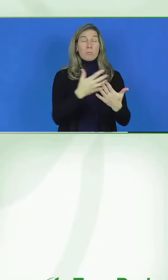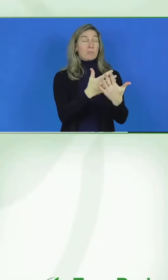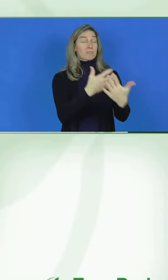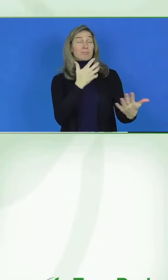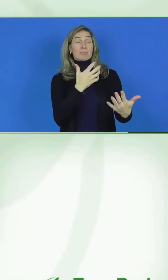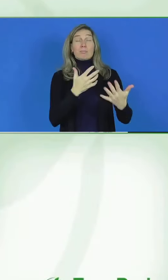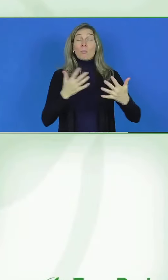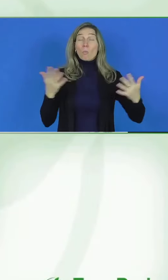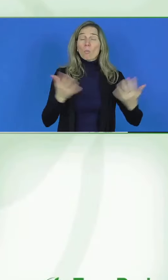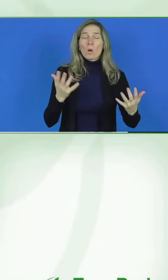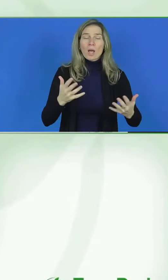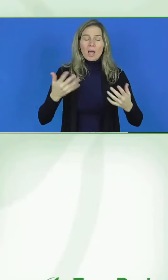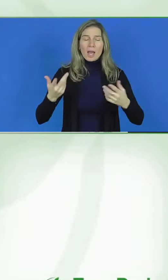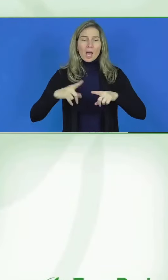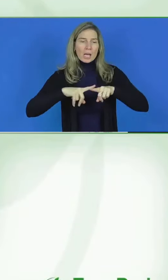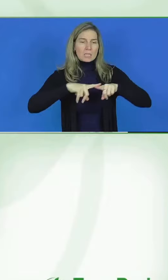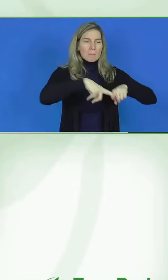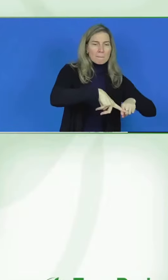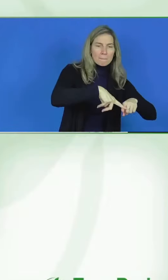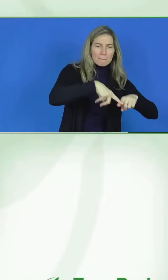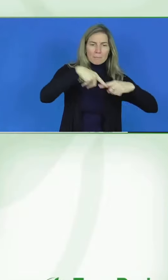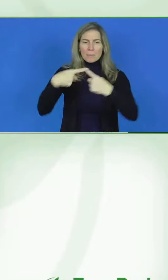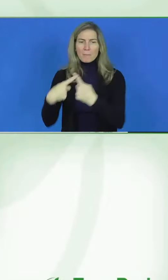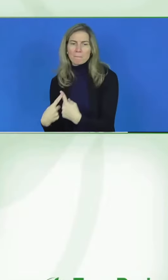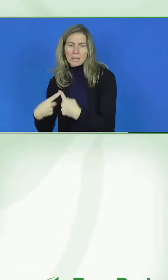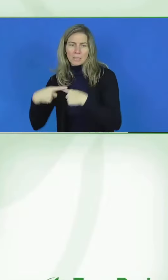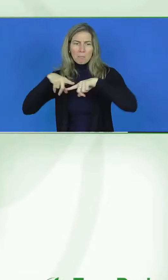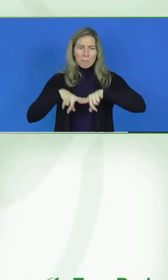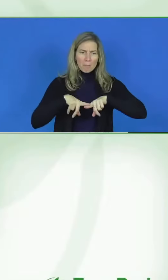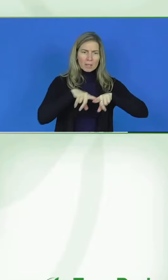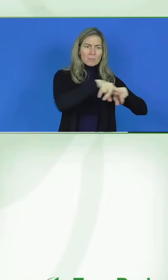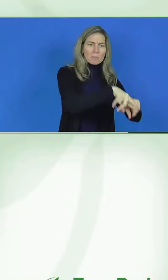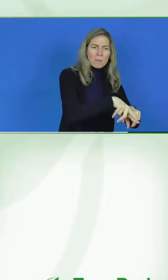are a lot of ways that we are all relying on each other in terms of